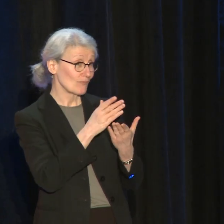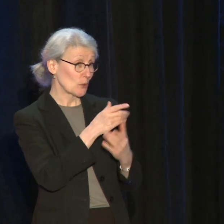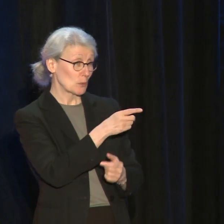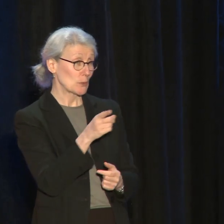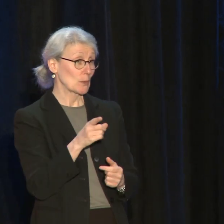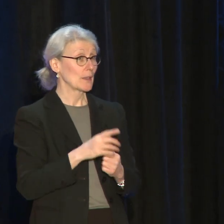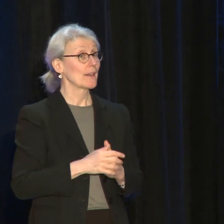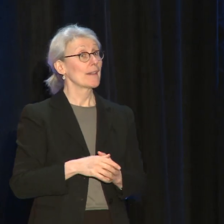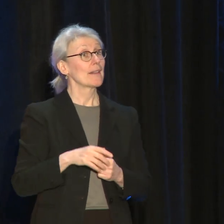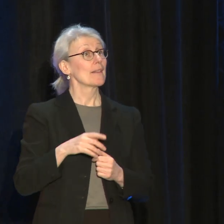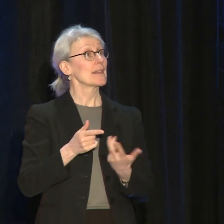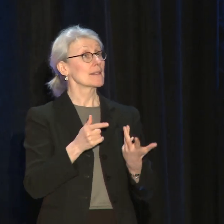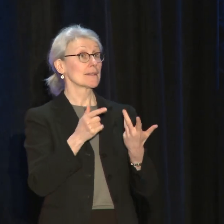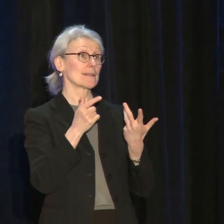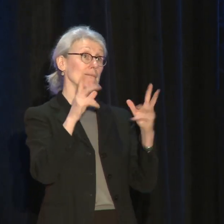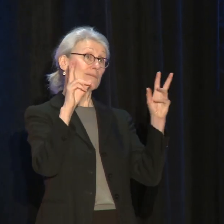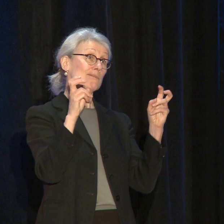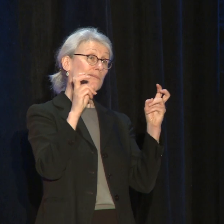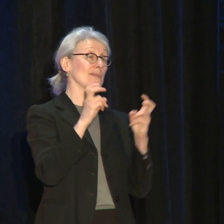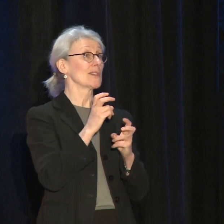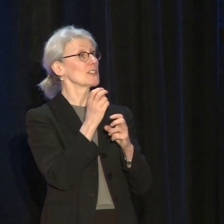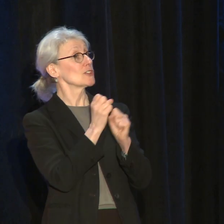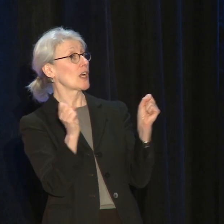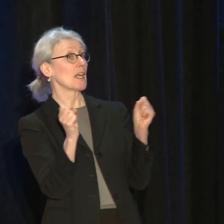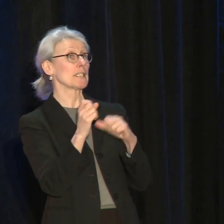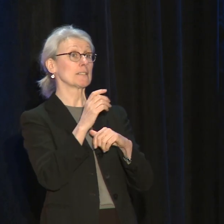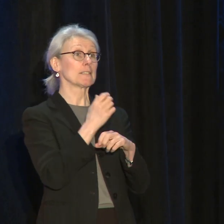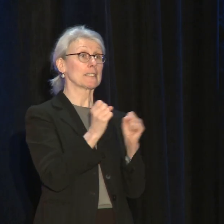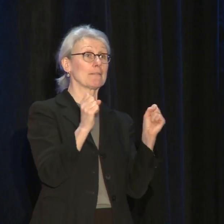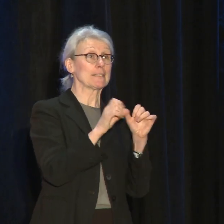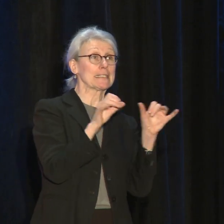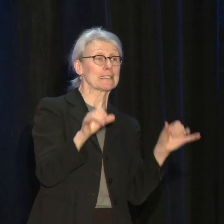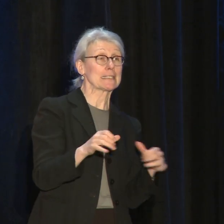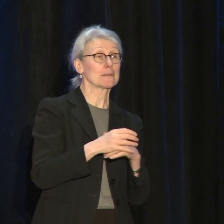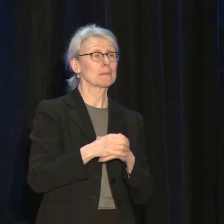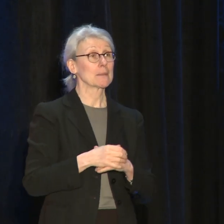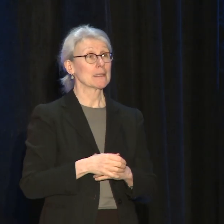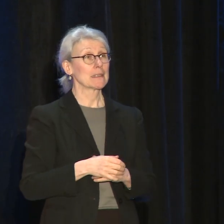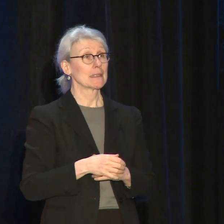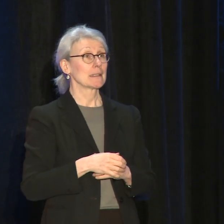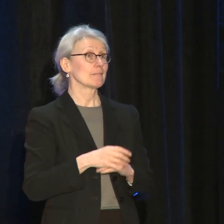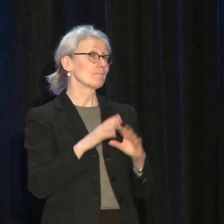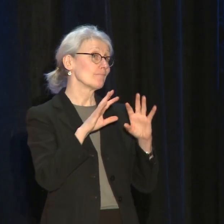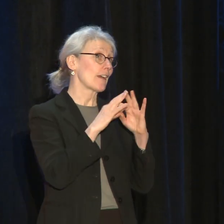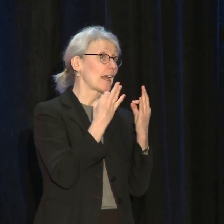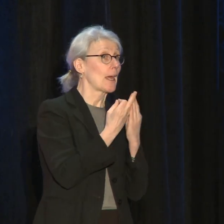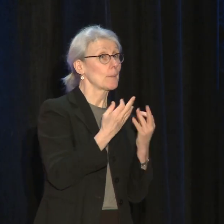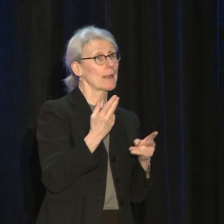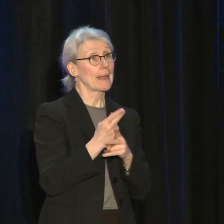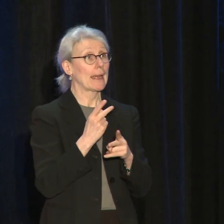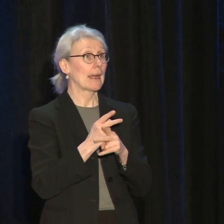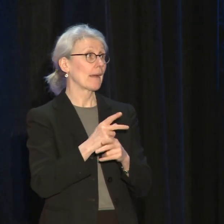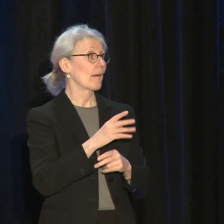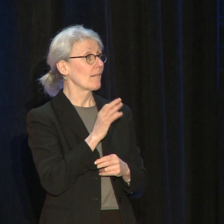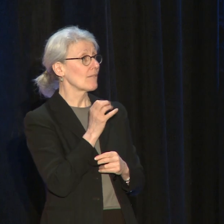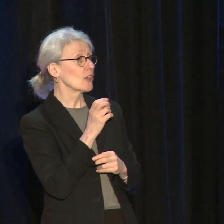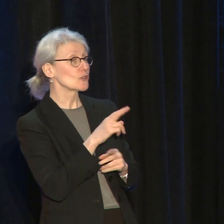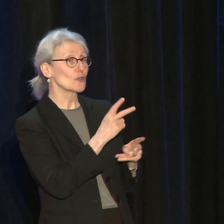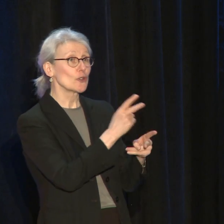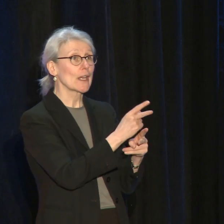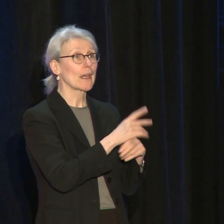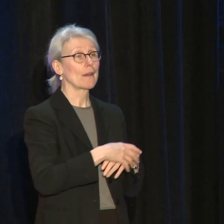so-called child welfare system, family care, foster care, child welfare,